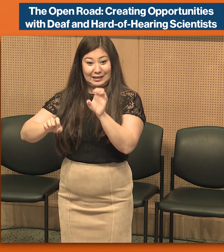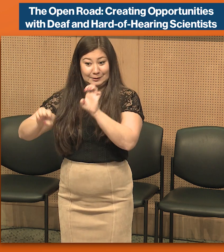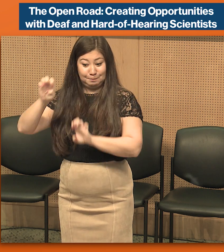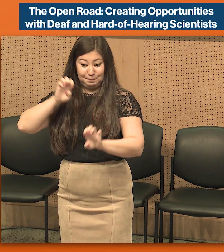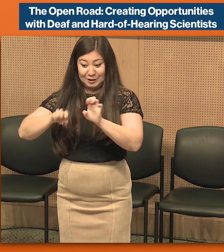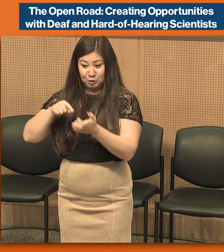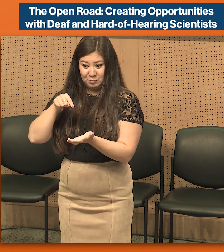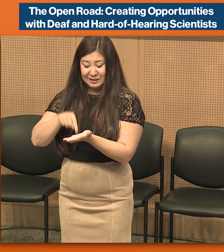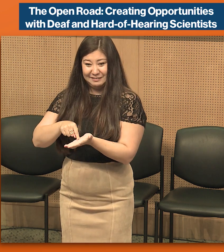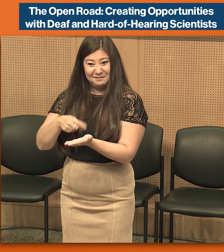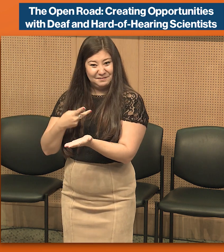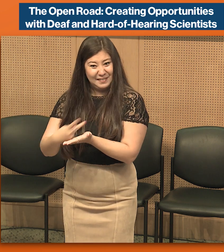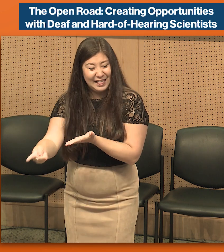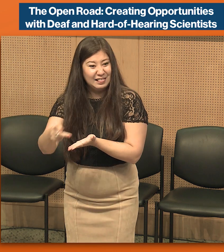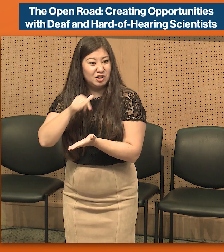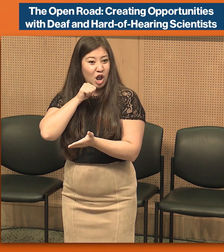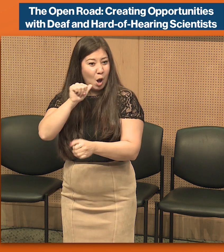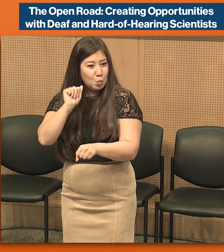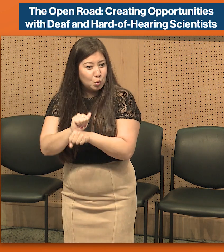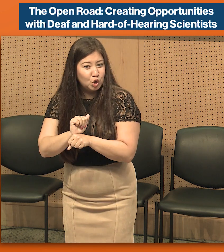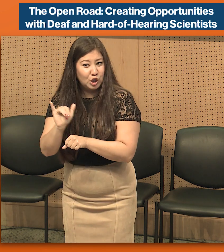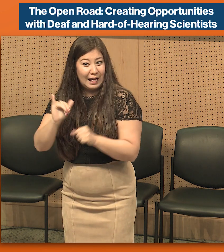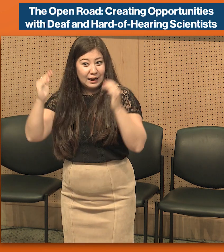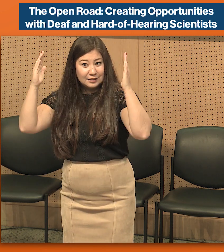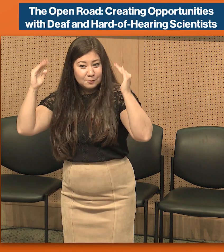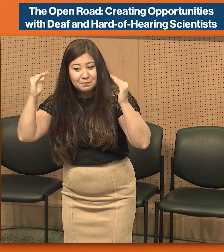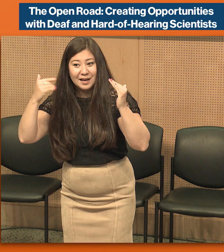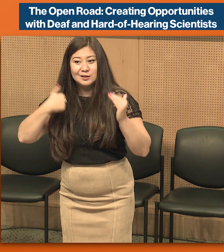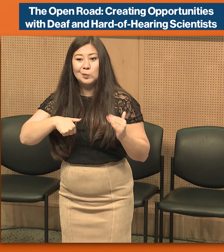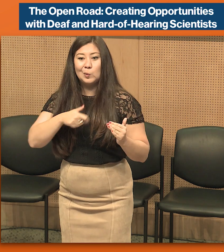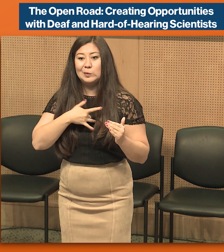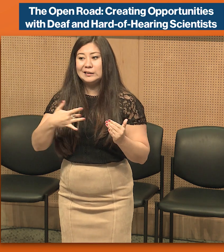But really, when we're working through experiments...